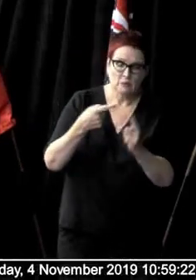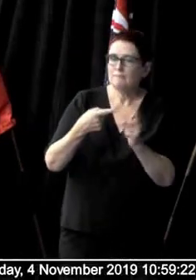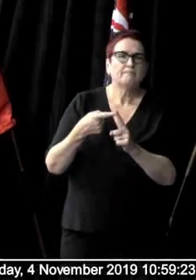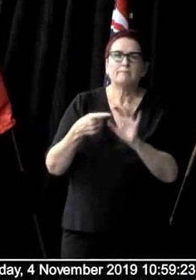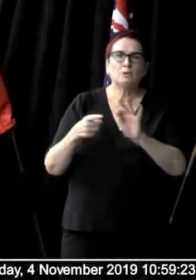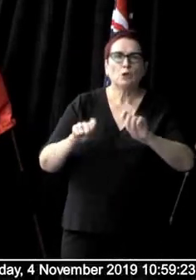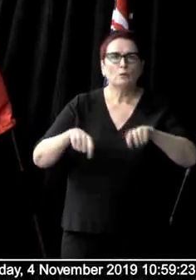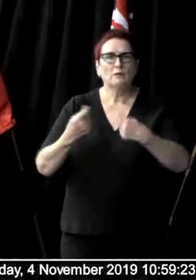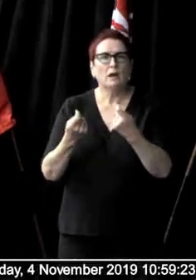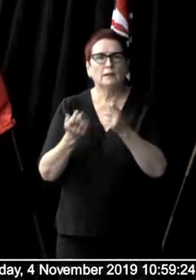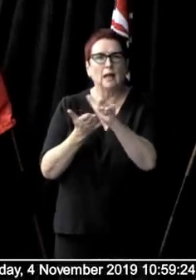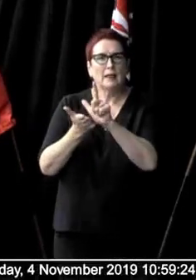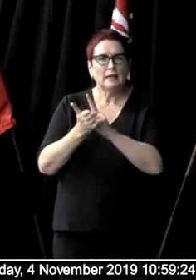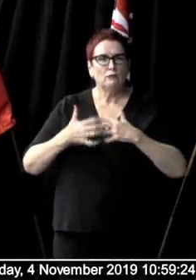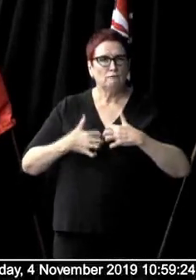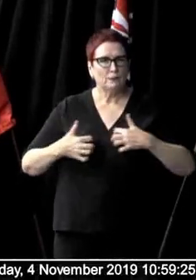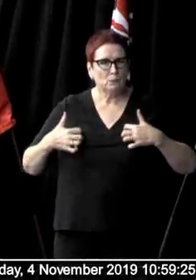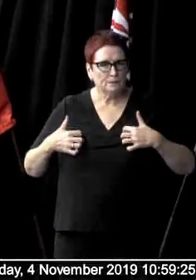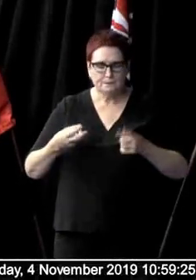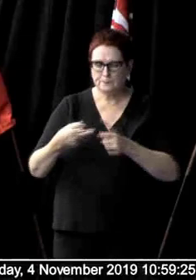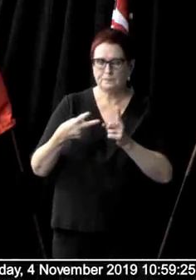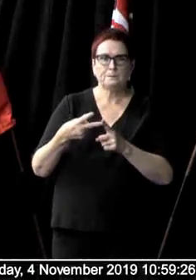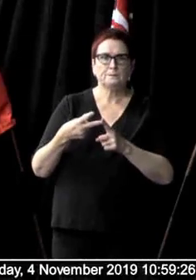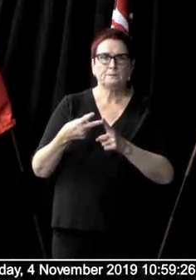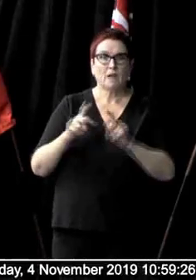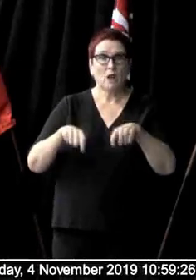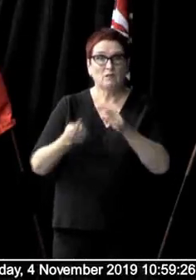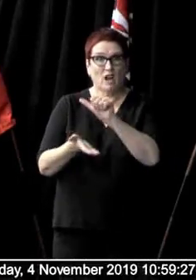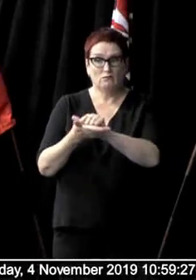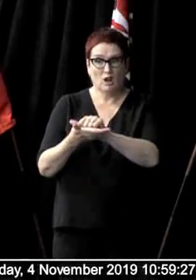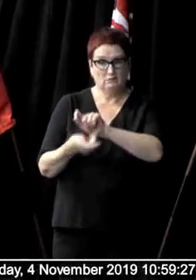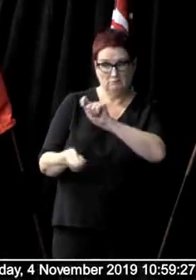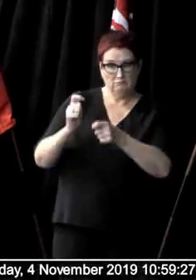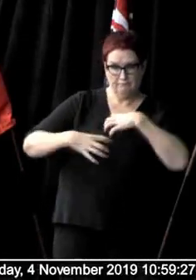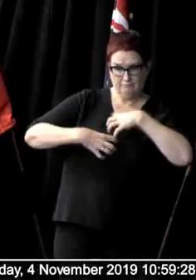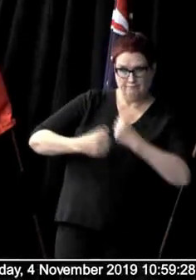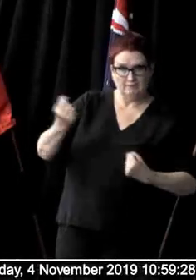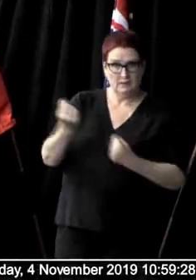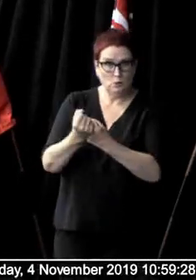and policy frameworks, the provision of adjustments and supports, insufficient